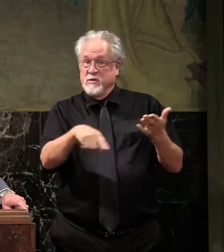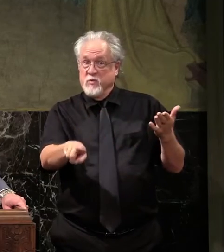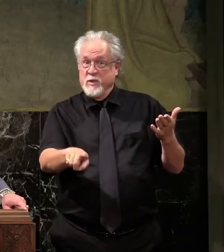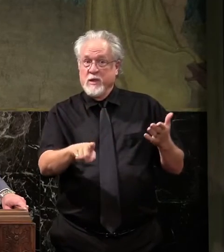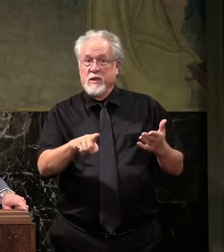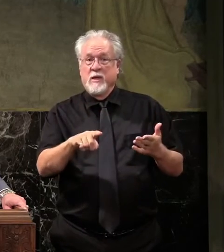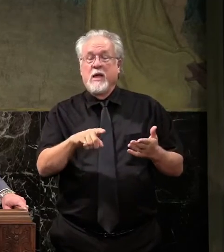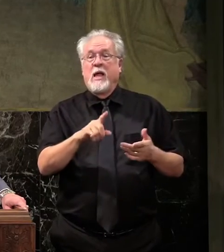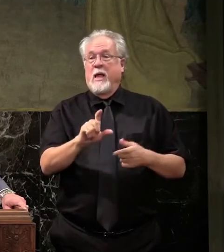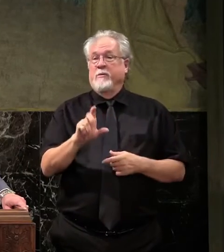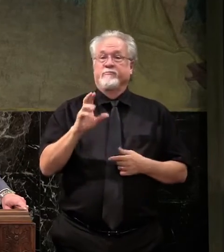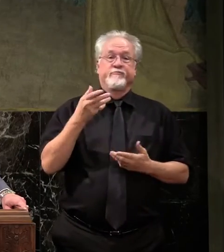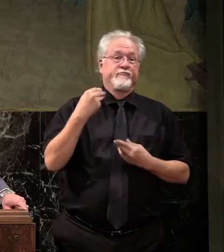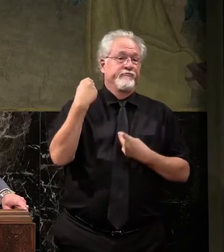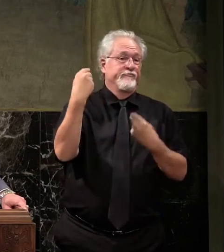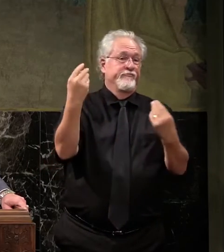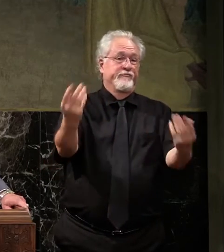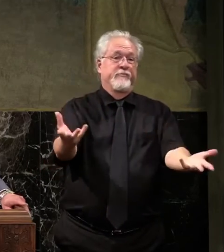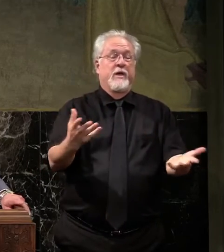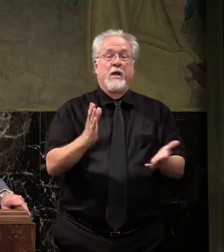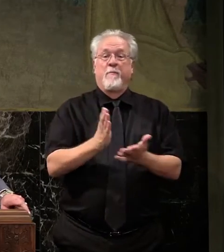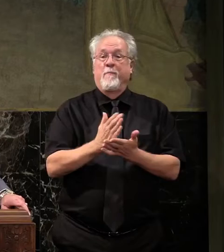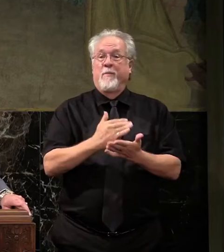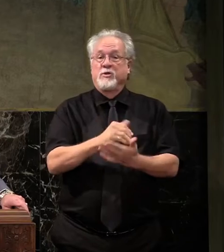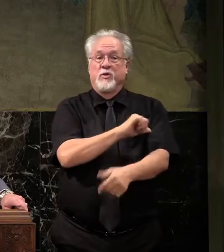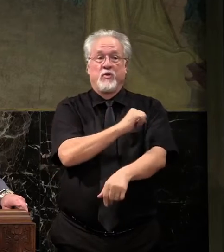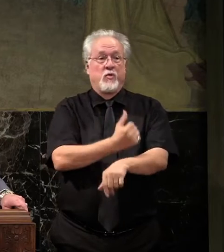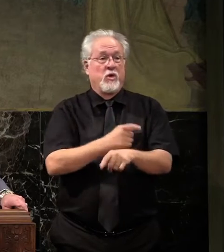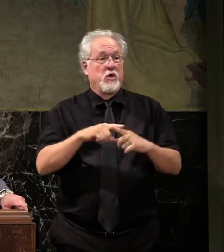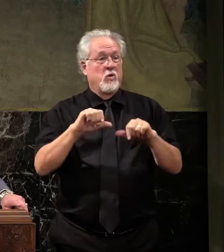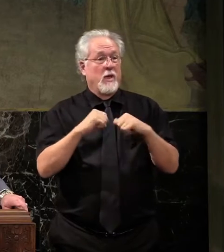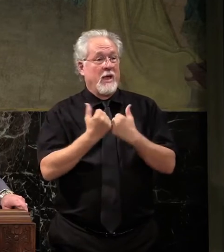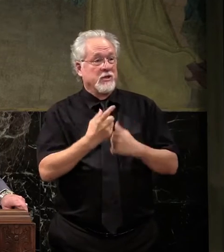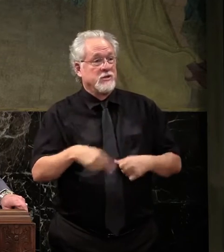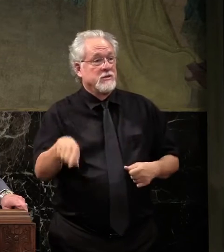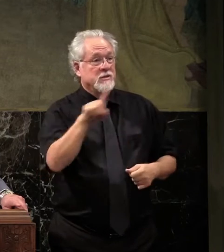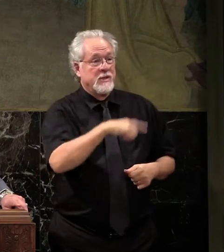authority to the agencies across the state of Louisiana, at my direction Jay Dardenne